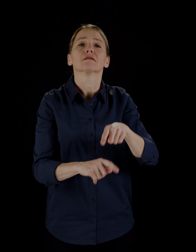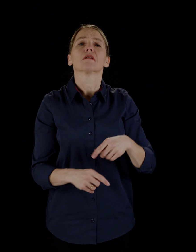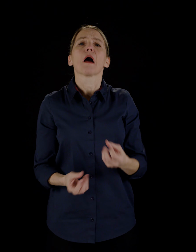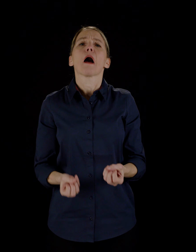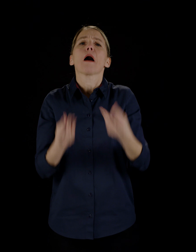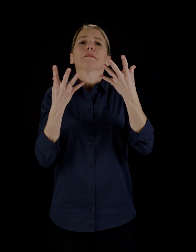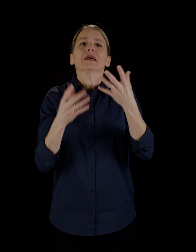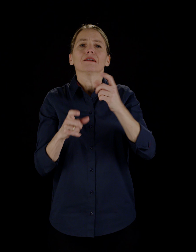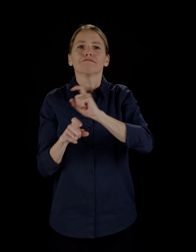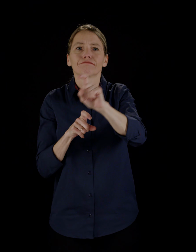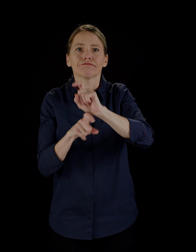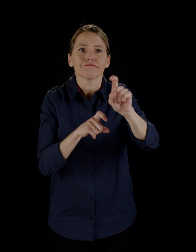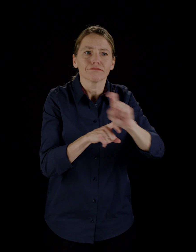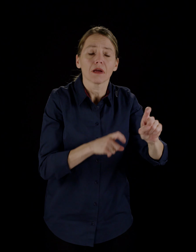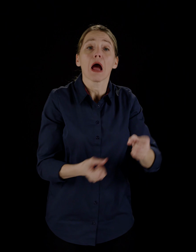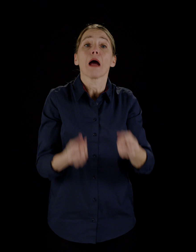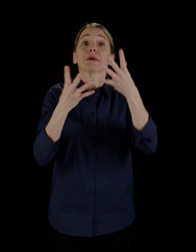call via Skype with one person.